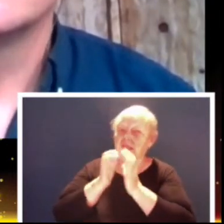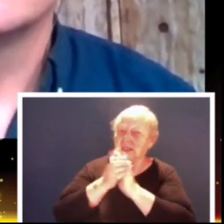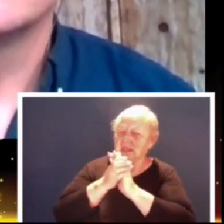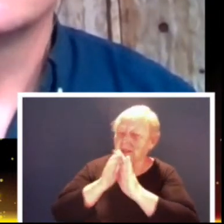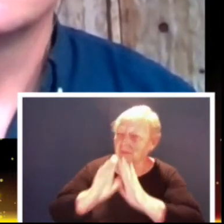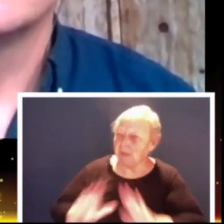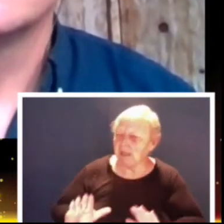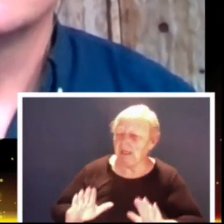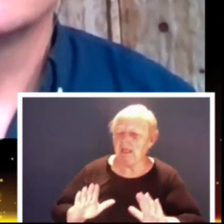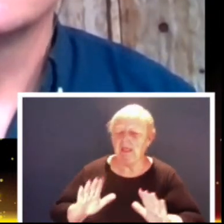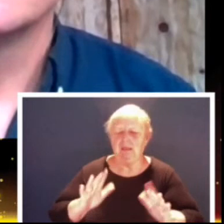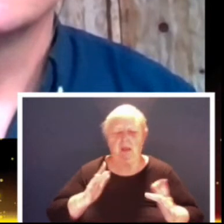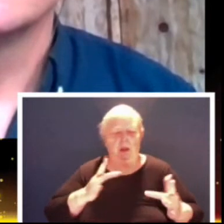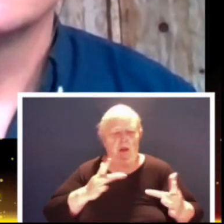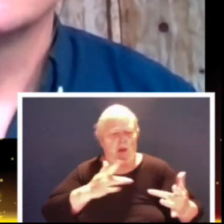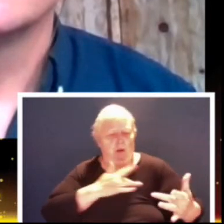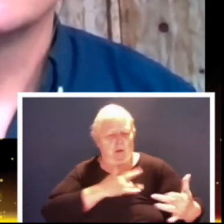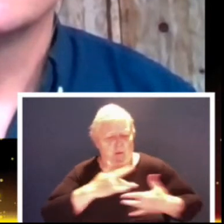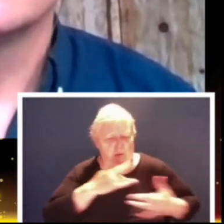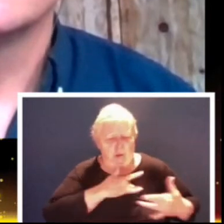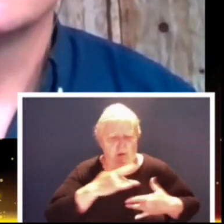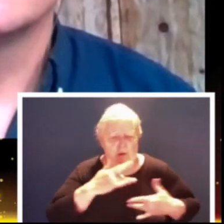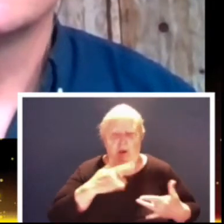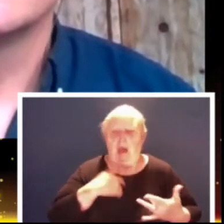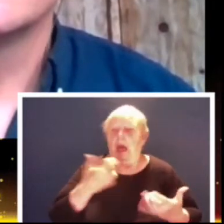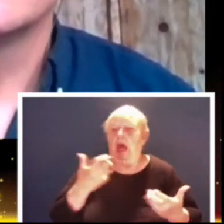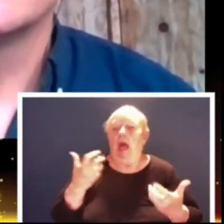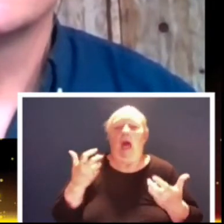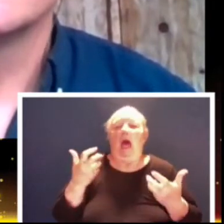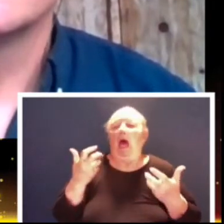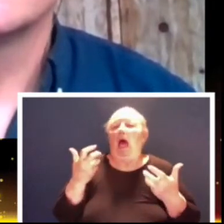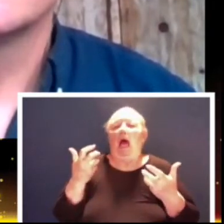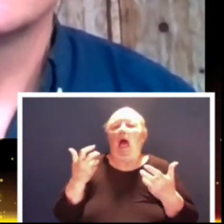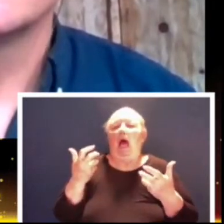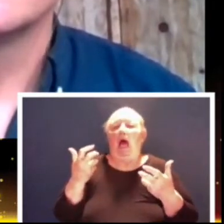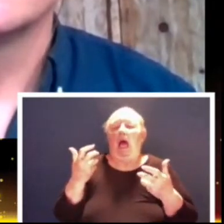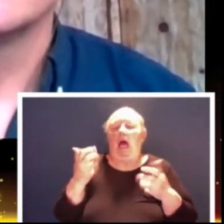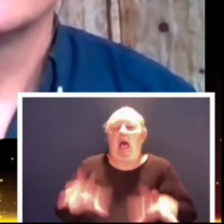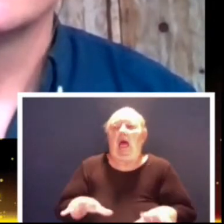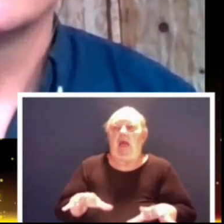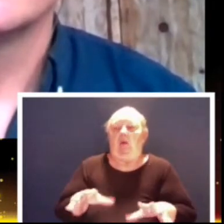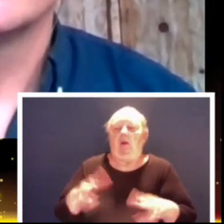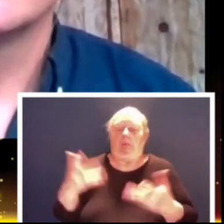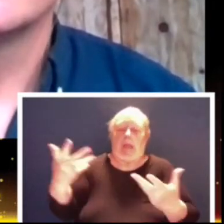I don't wanna get some doubt. How am I actually gonna meet people? You know, this conference I was supposed